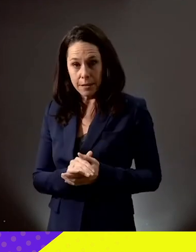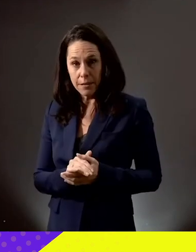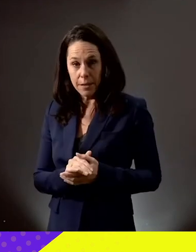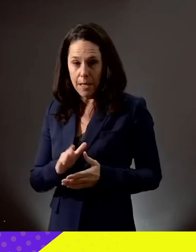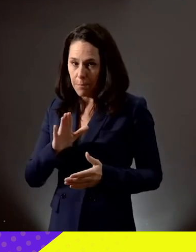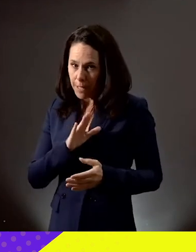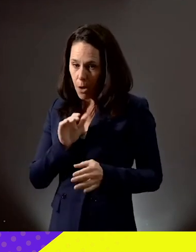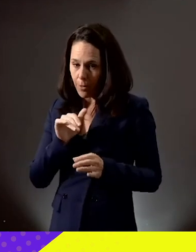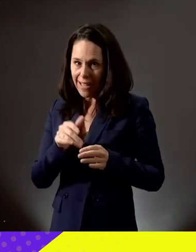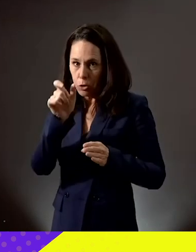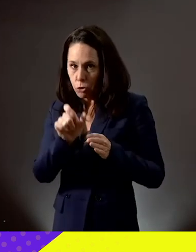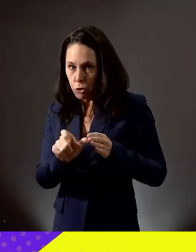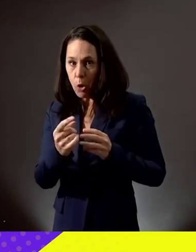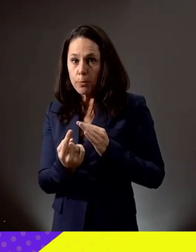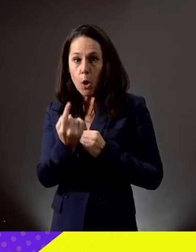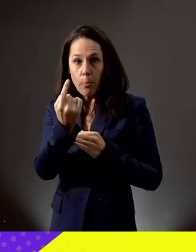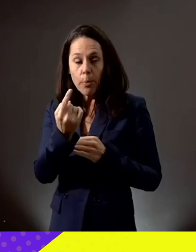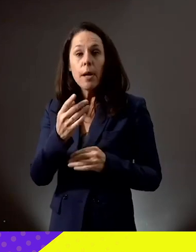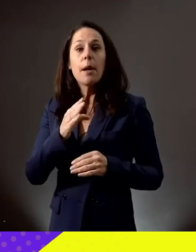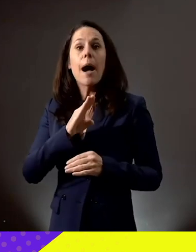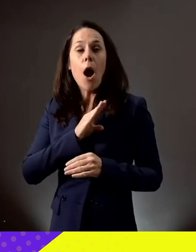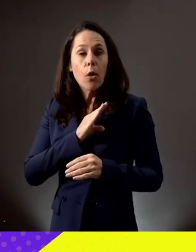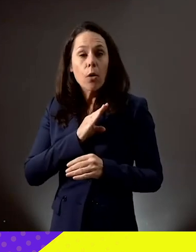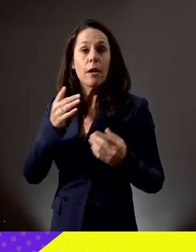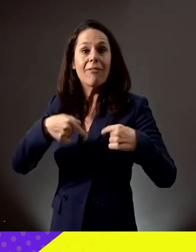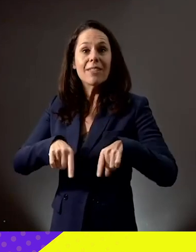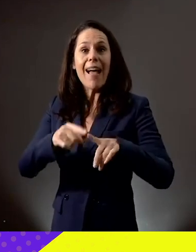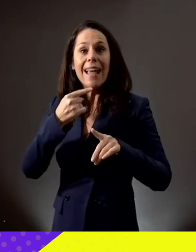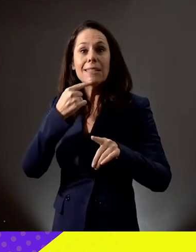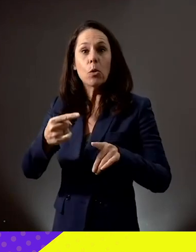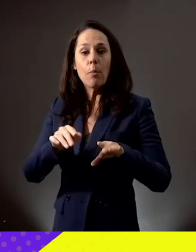and also what we call the foundation of your company.